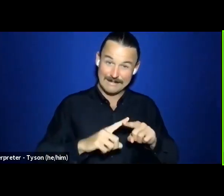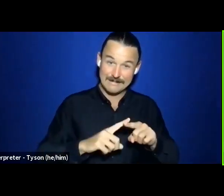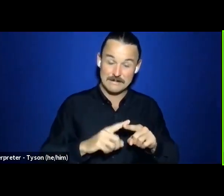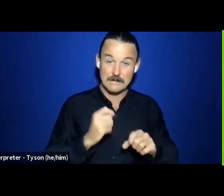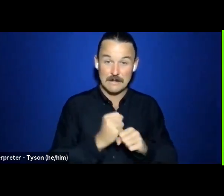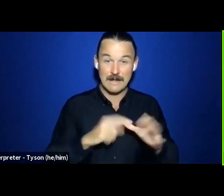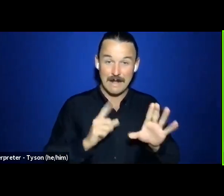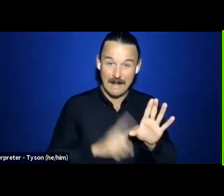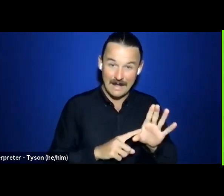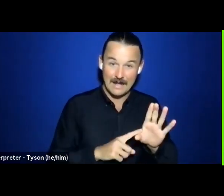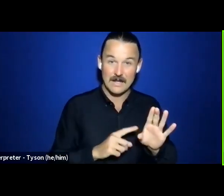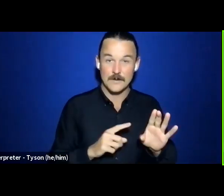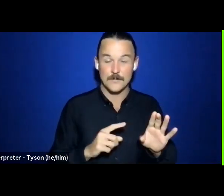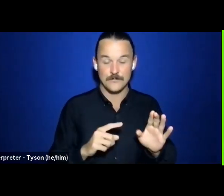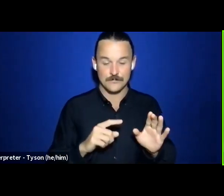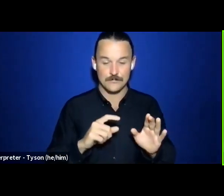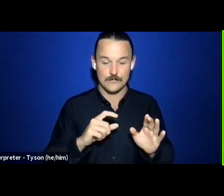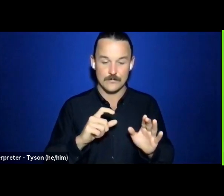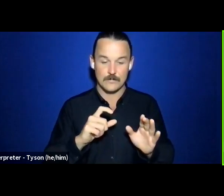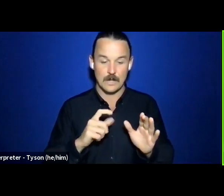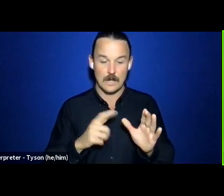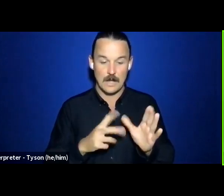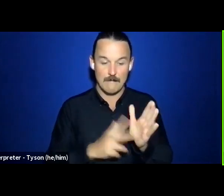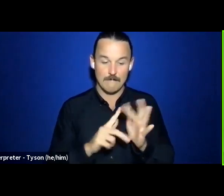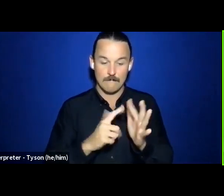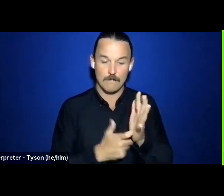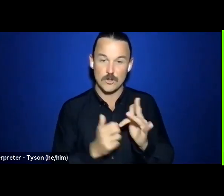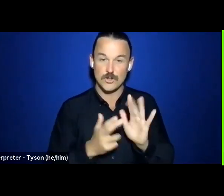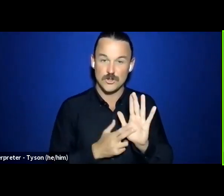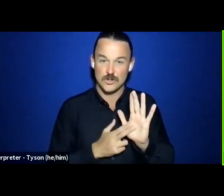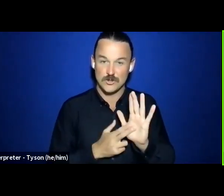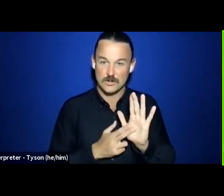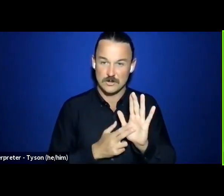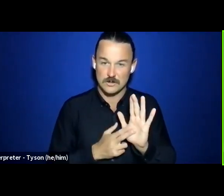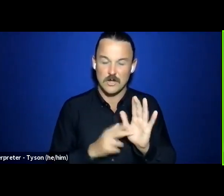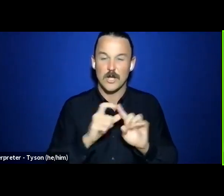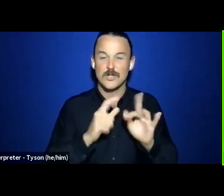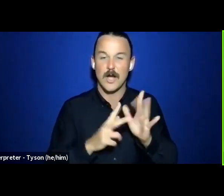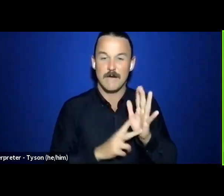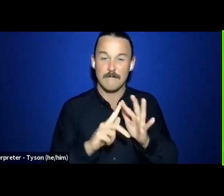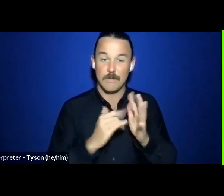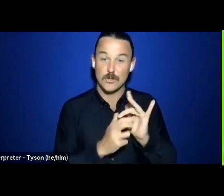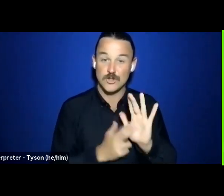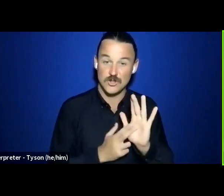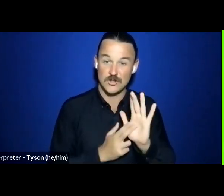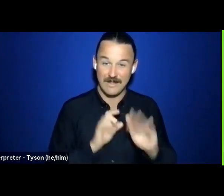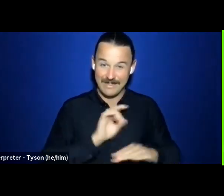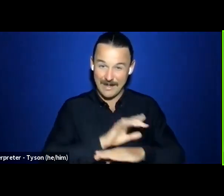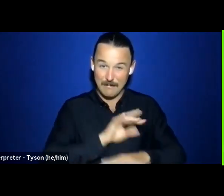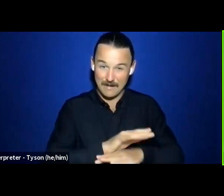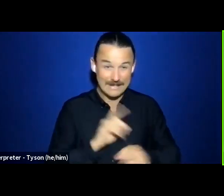convert called an ex gay trends and conversion therapy. apies are still not legal events are still not legal offenses across the country. Many intersex people don't have